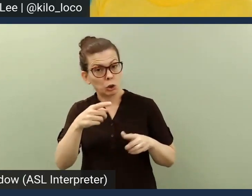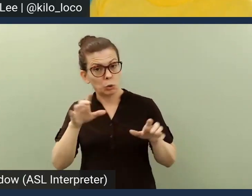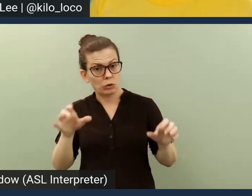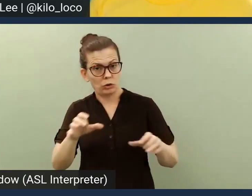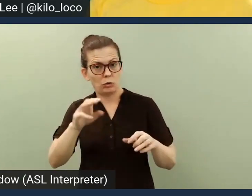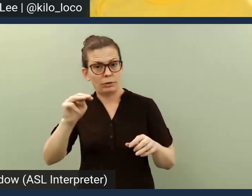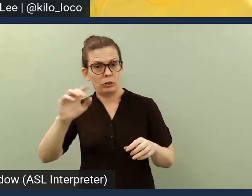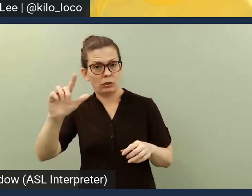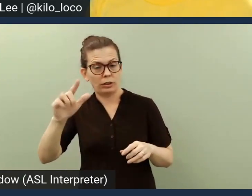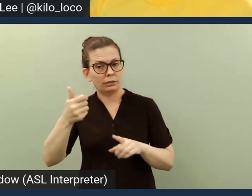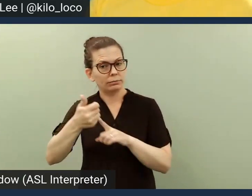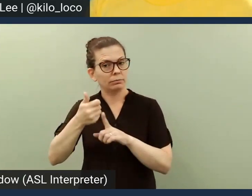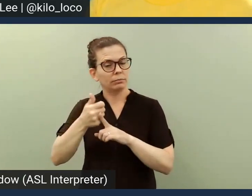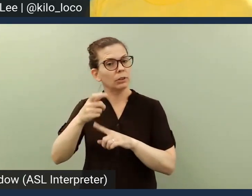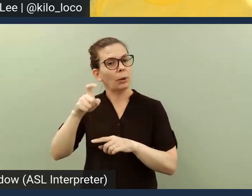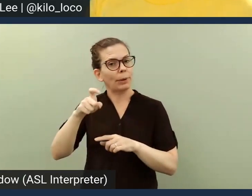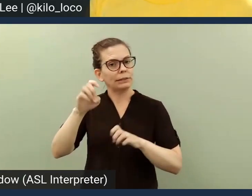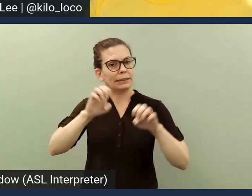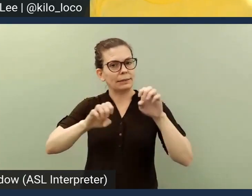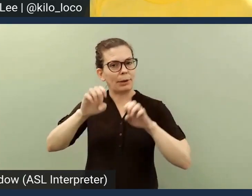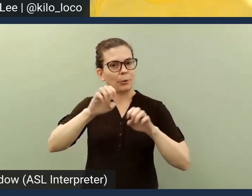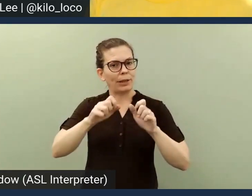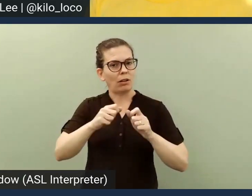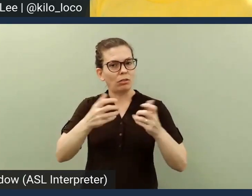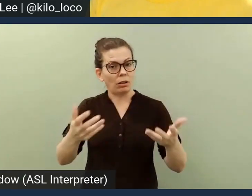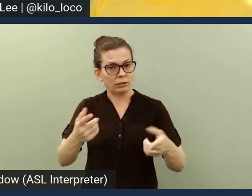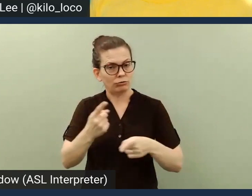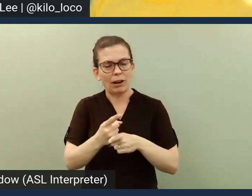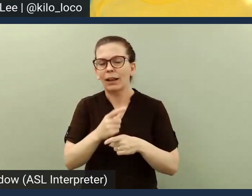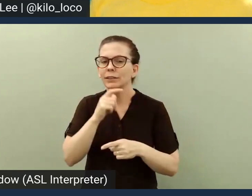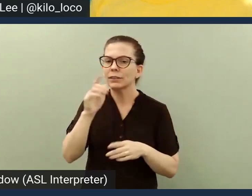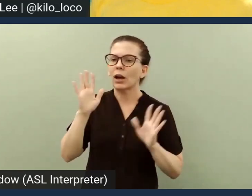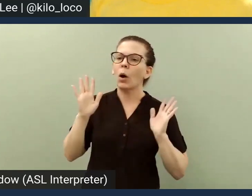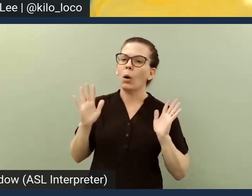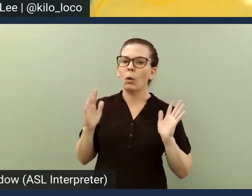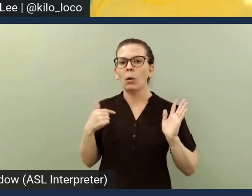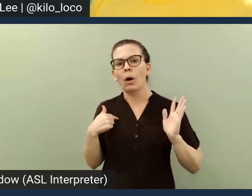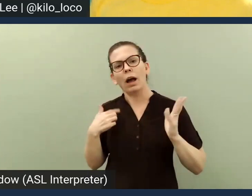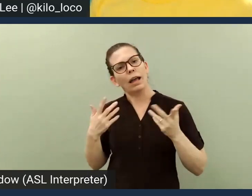you actually have to experiment a lot, right, so it's not just like, oh, I made it work and it just works.